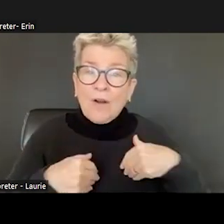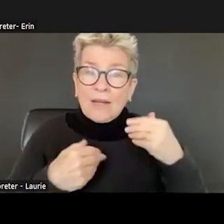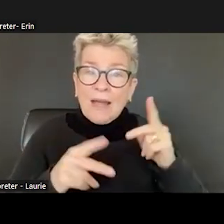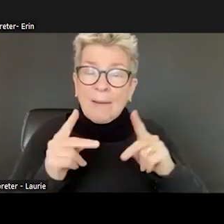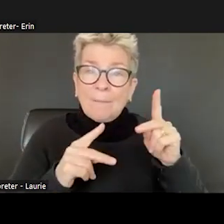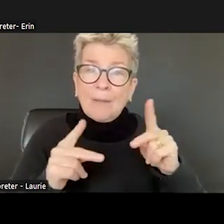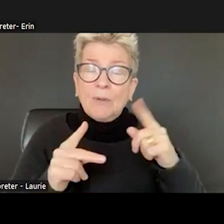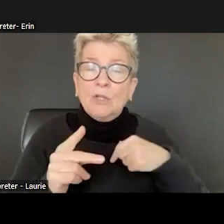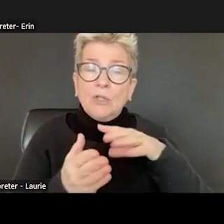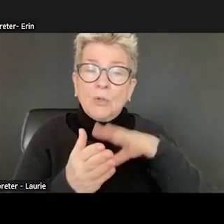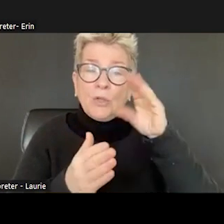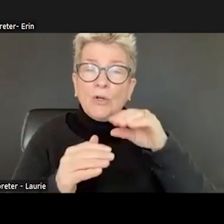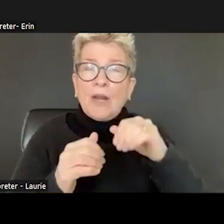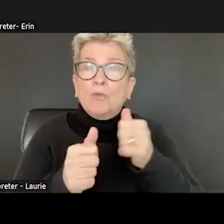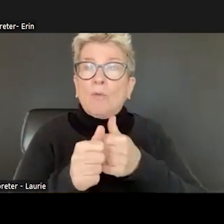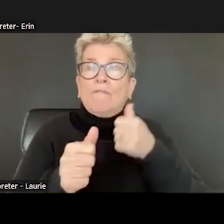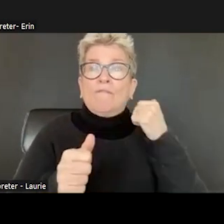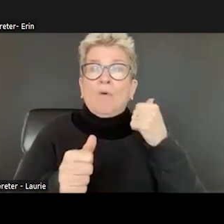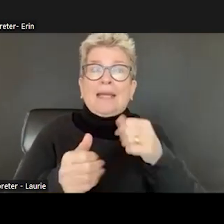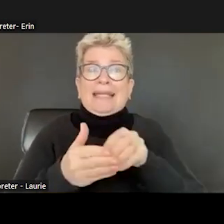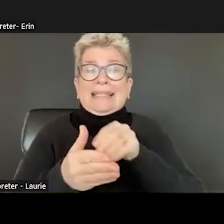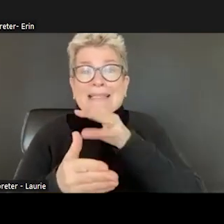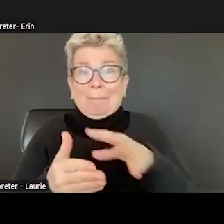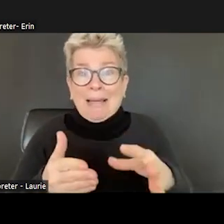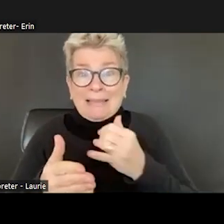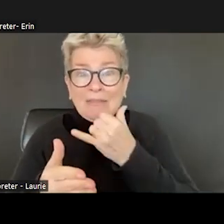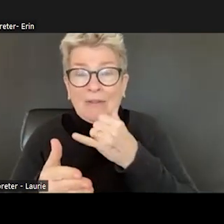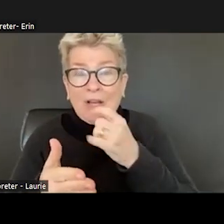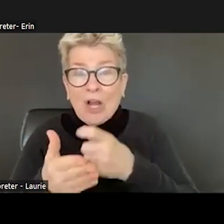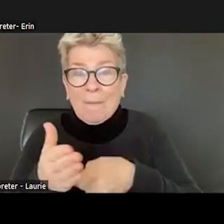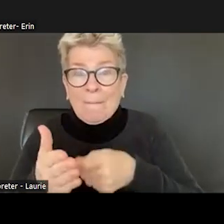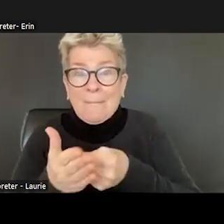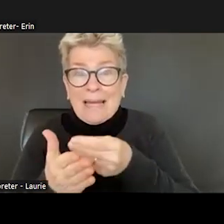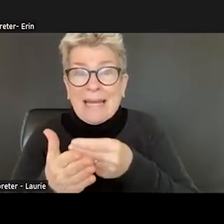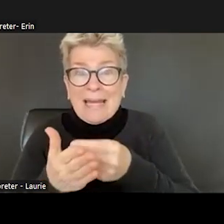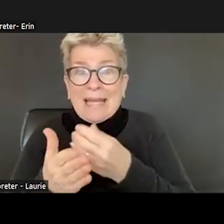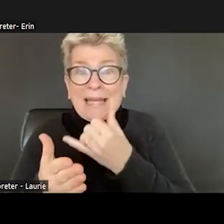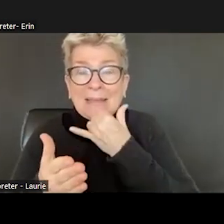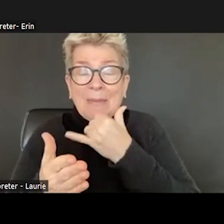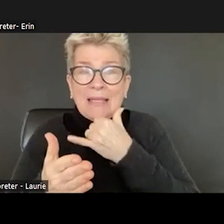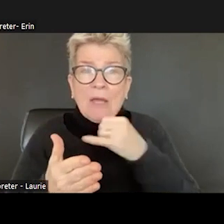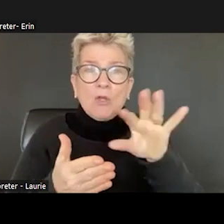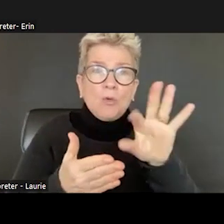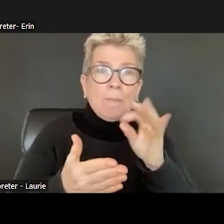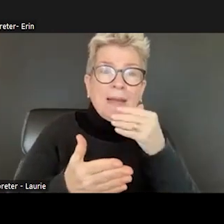financial mistakes, to choose better loans, and to build their financial futures and '